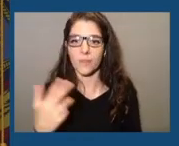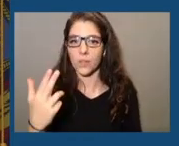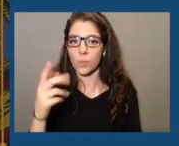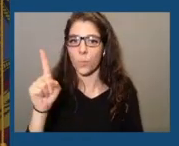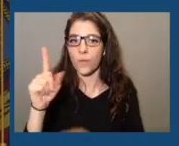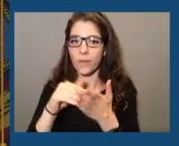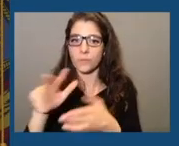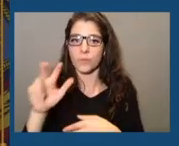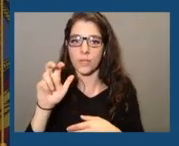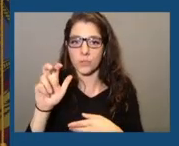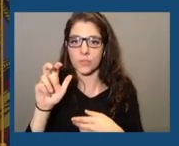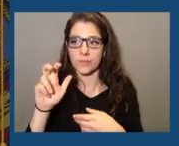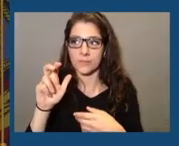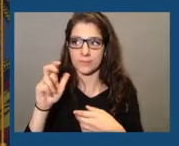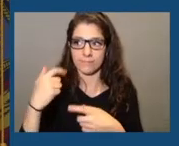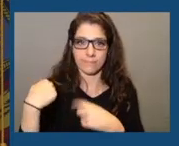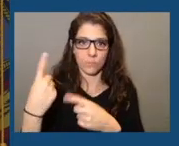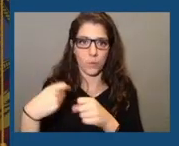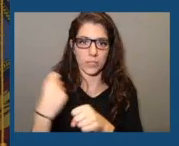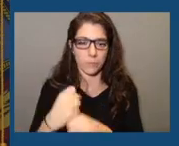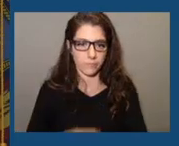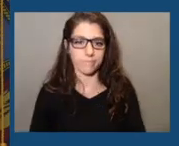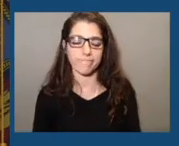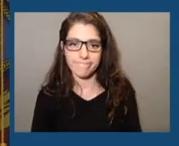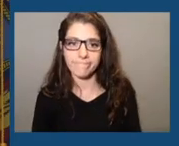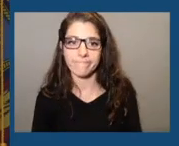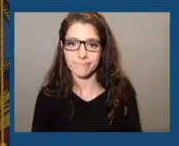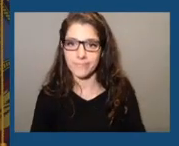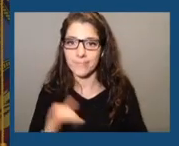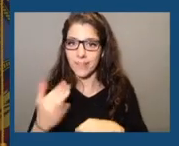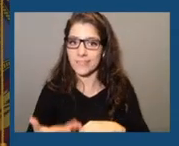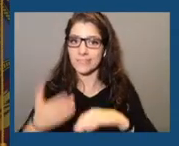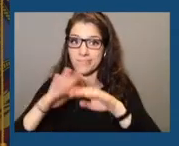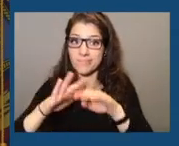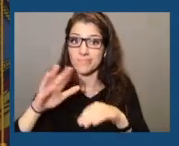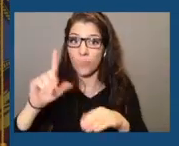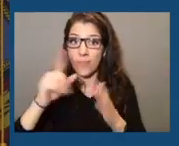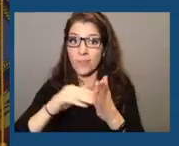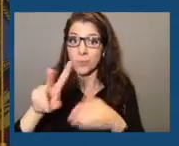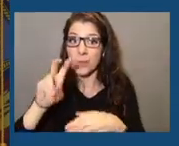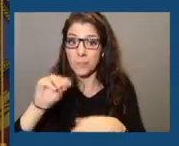just this past year, that's up over 1200%. That's just what the state police did